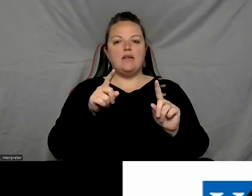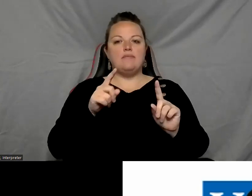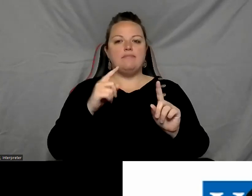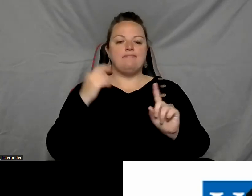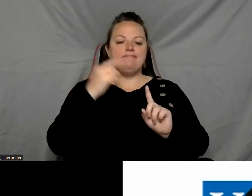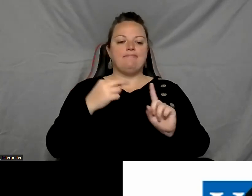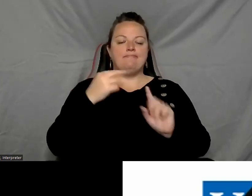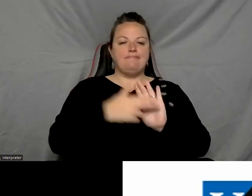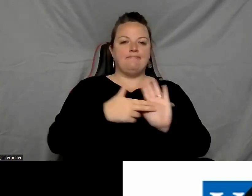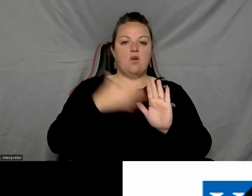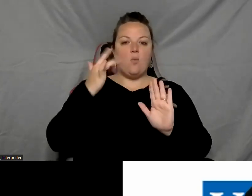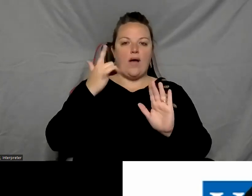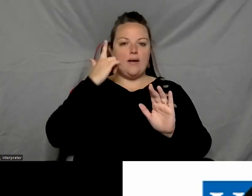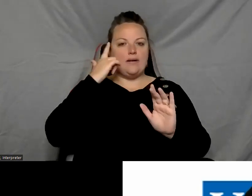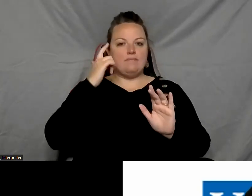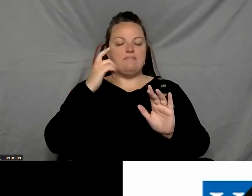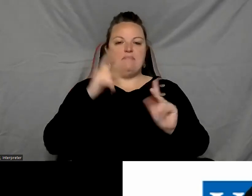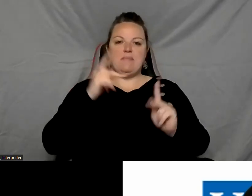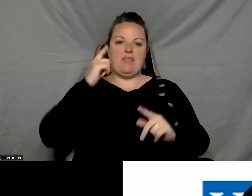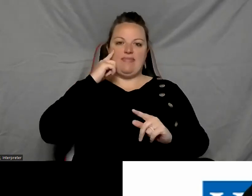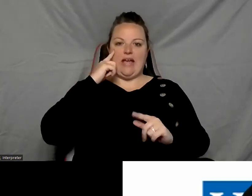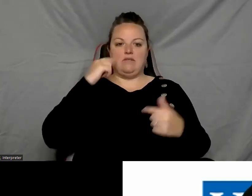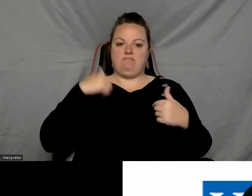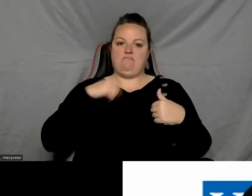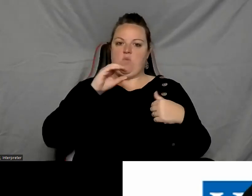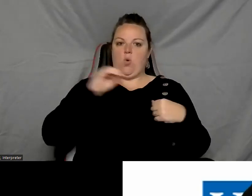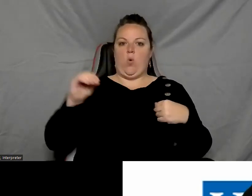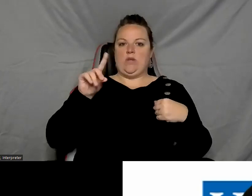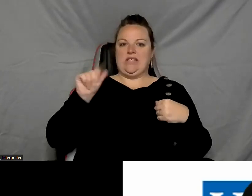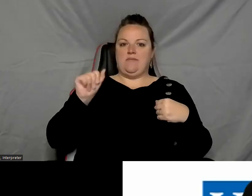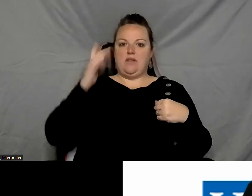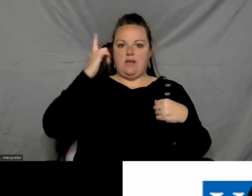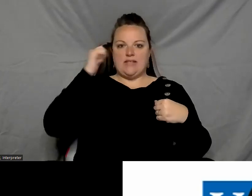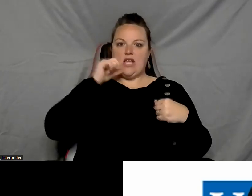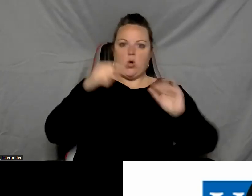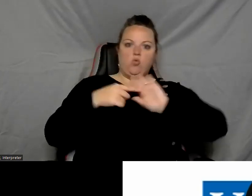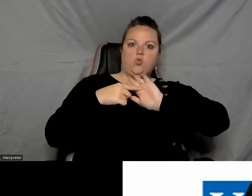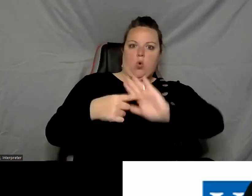not having a disable because I don't show it that well because it's an invisible disability